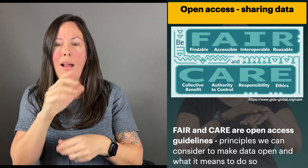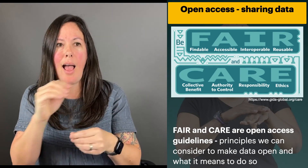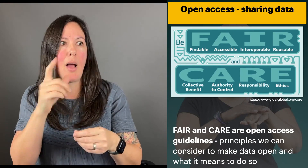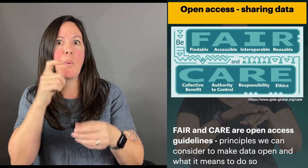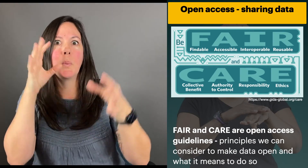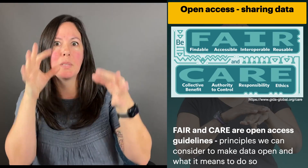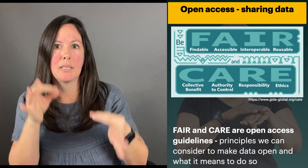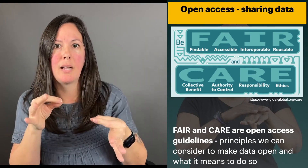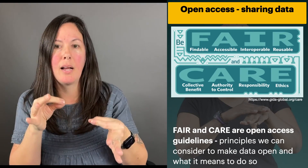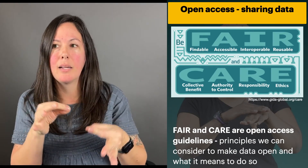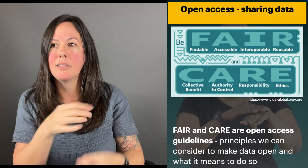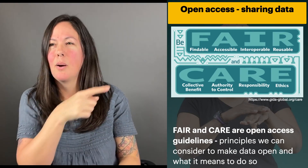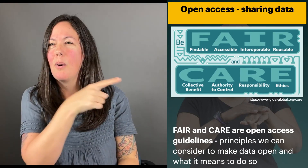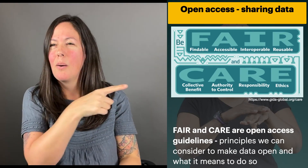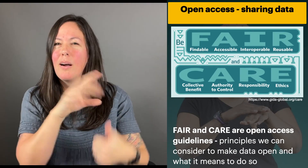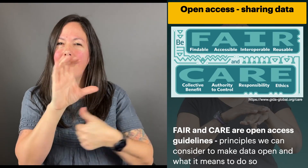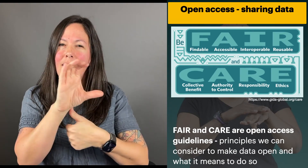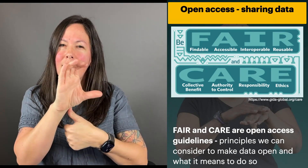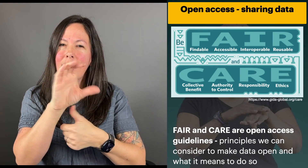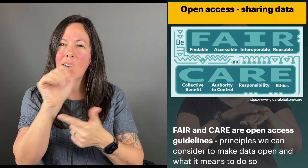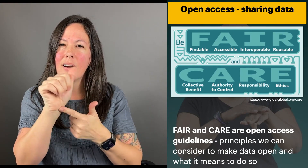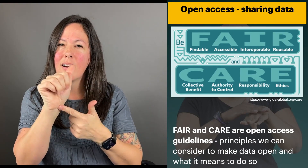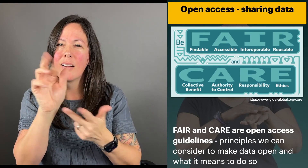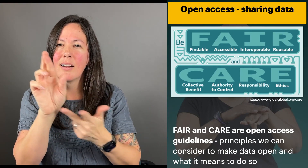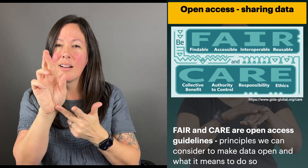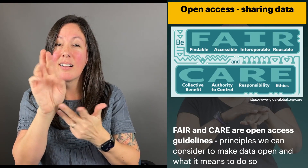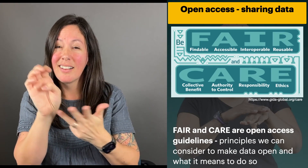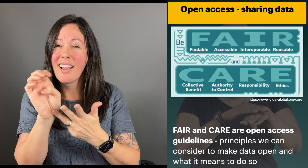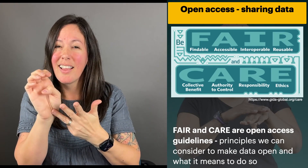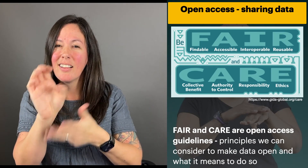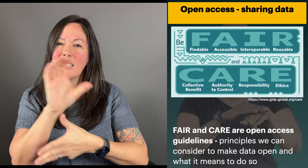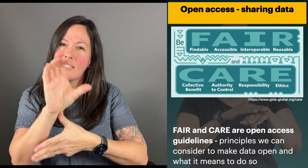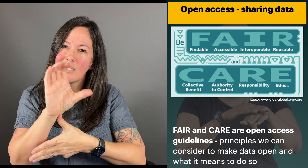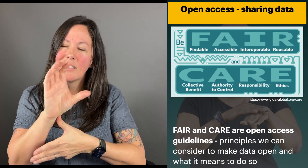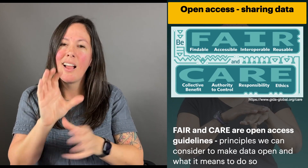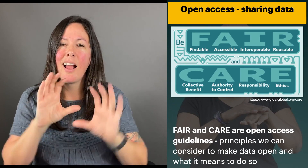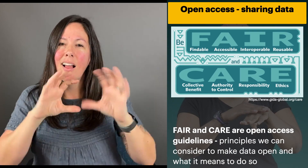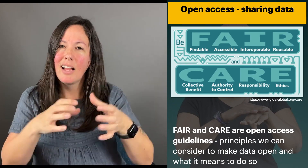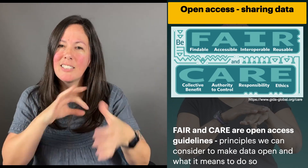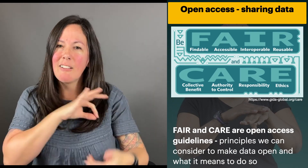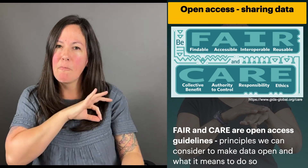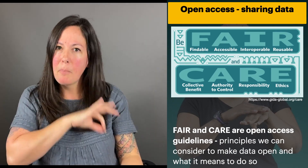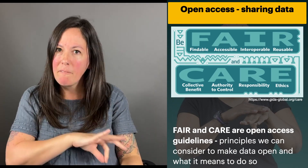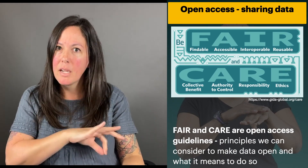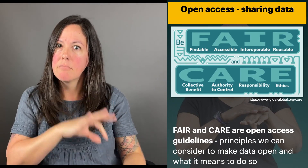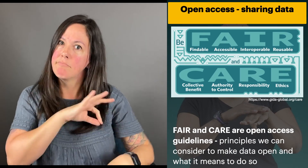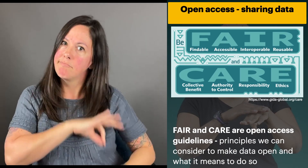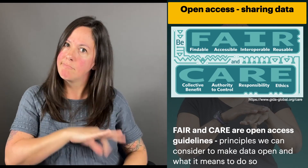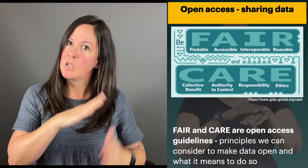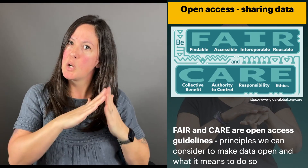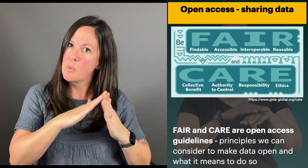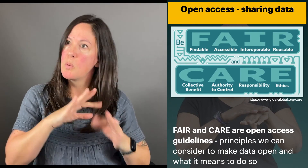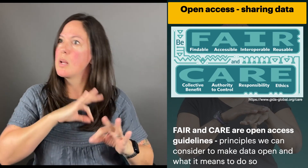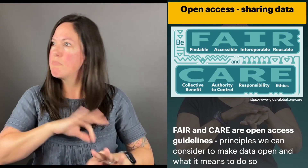principles around data governance how it is that we use the data so again it's an